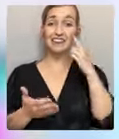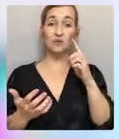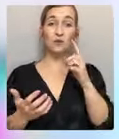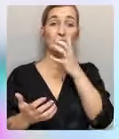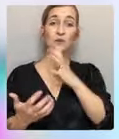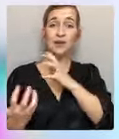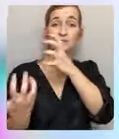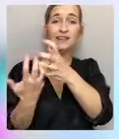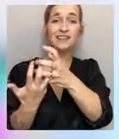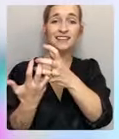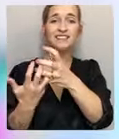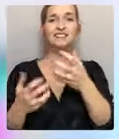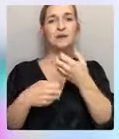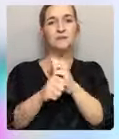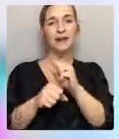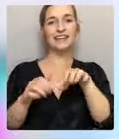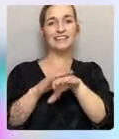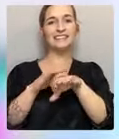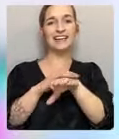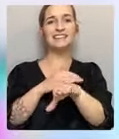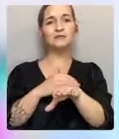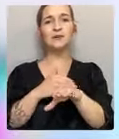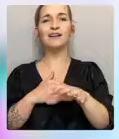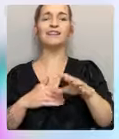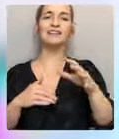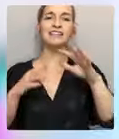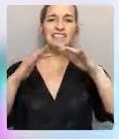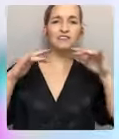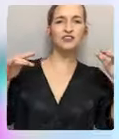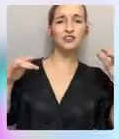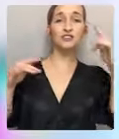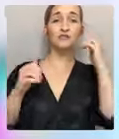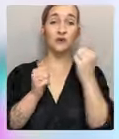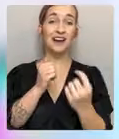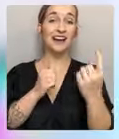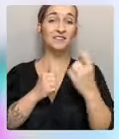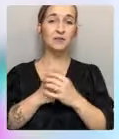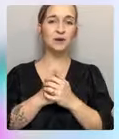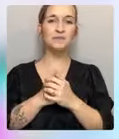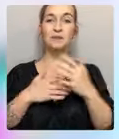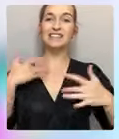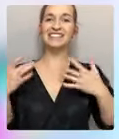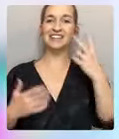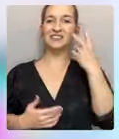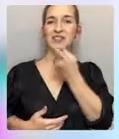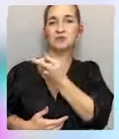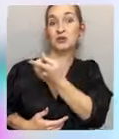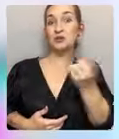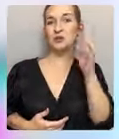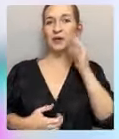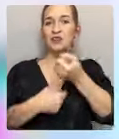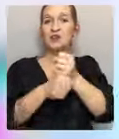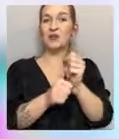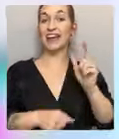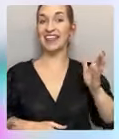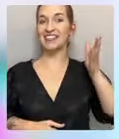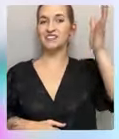Make experiences that are accessible, diverse, and for everybody. I'm excited to see what you will create in the future.